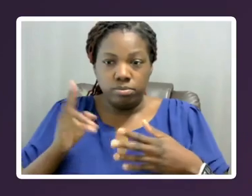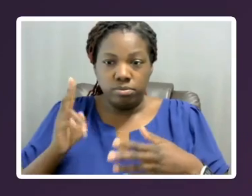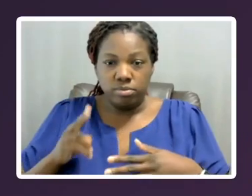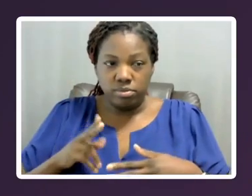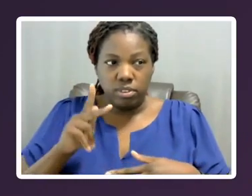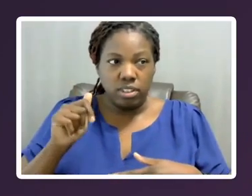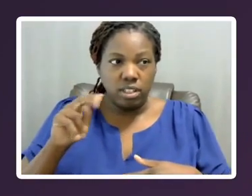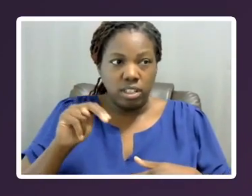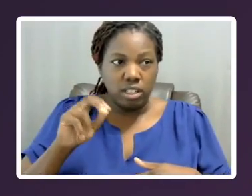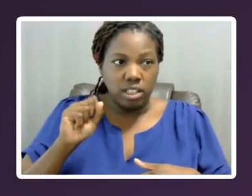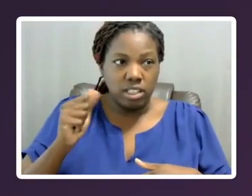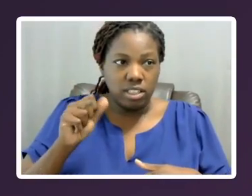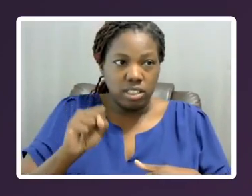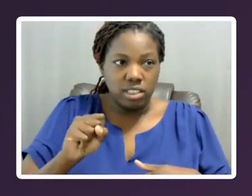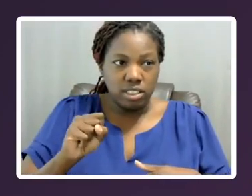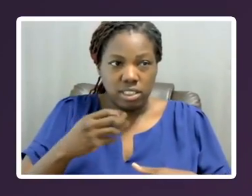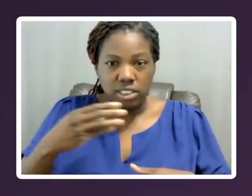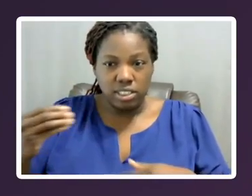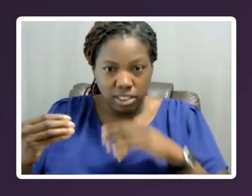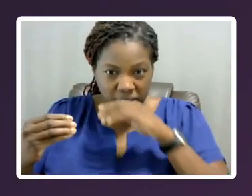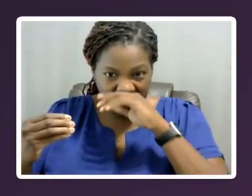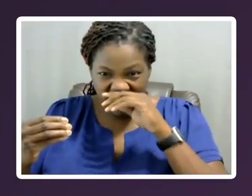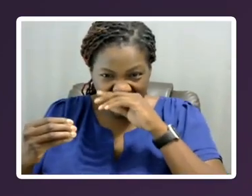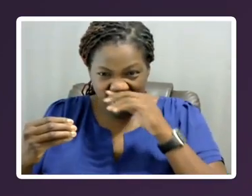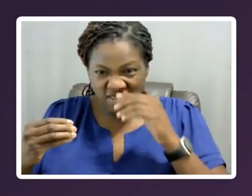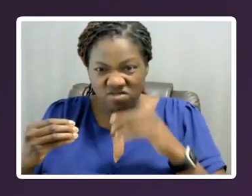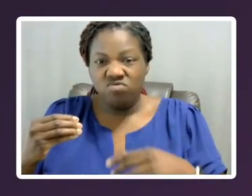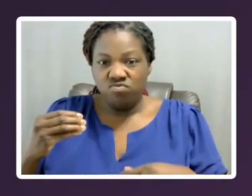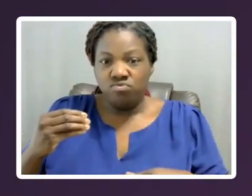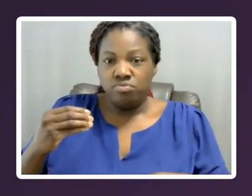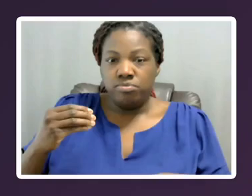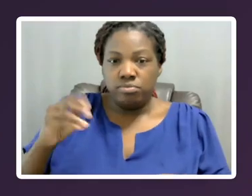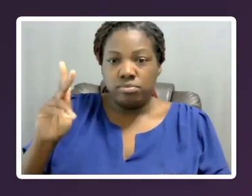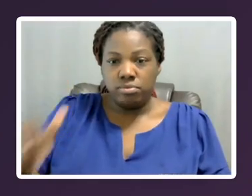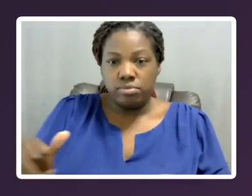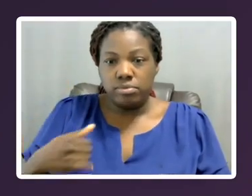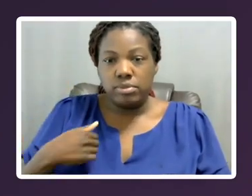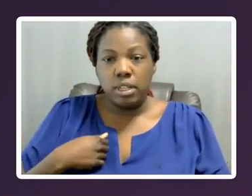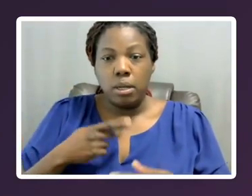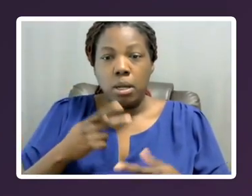The project has two phases, a building and a collection phase. Students first complete the